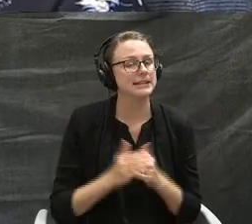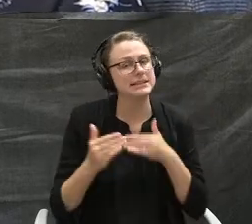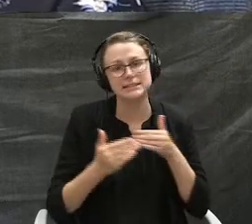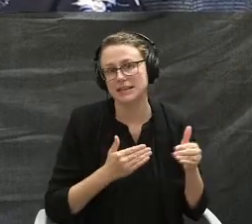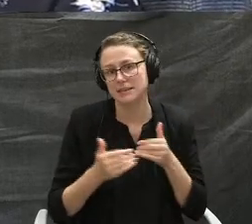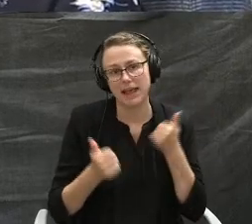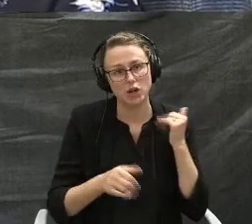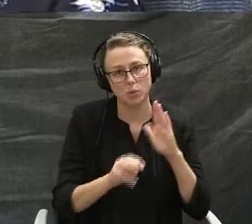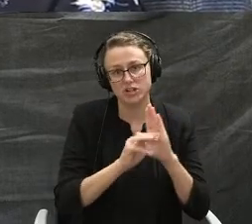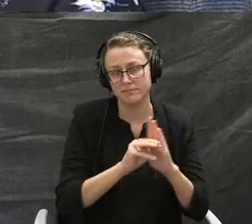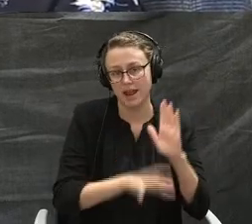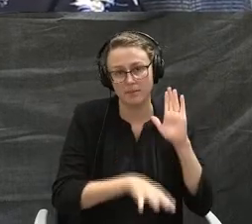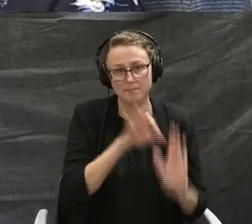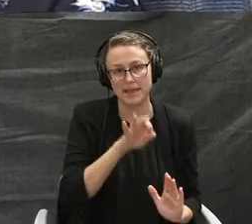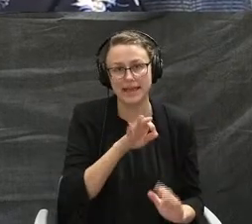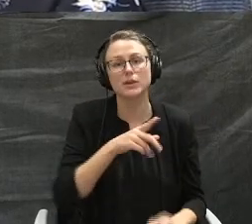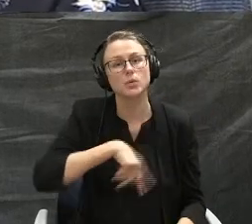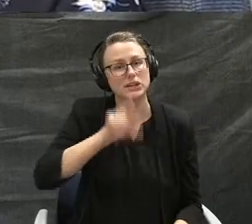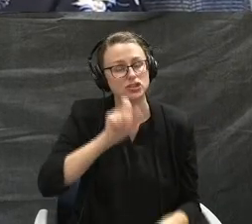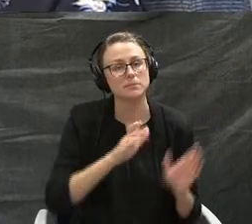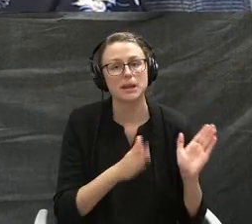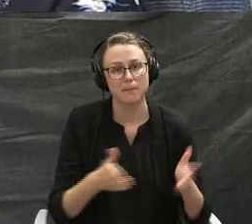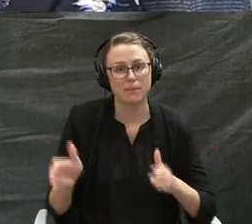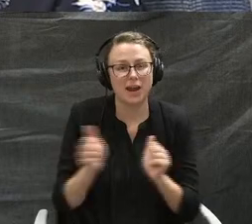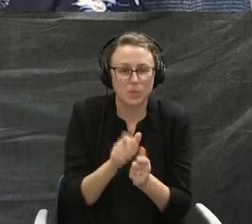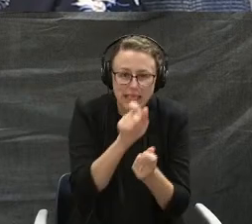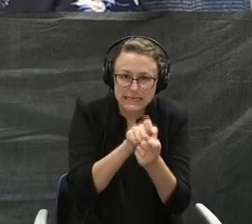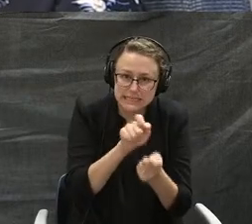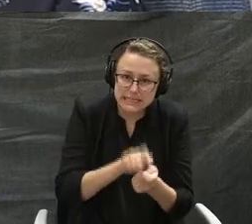chosen, we should be prepared with a detailed districtwide